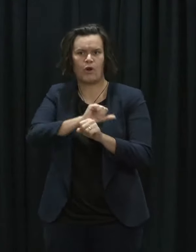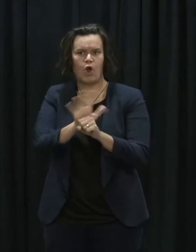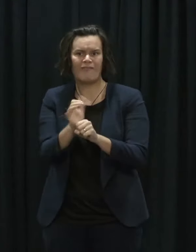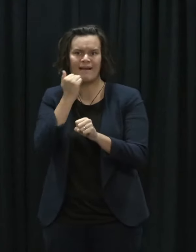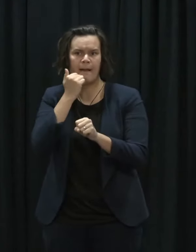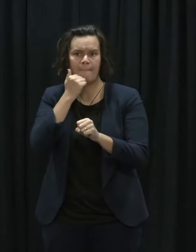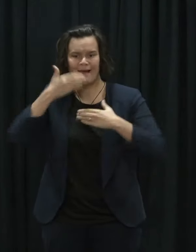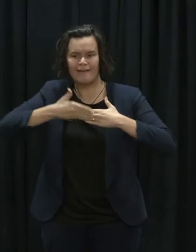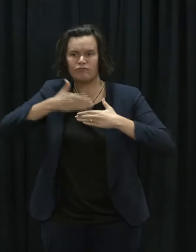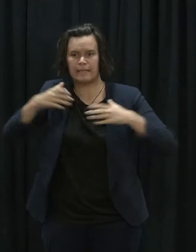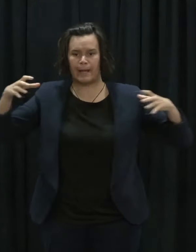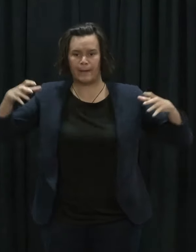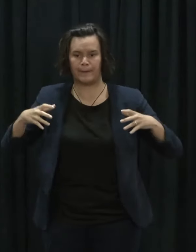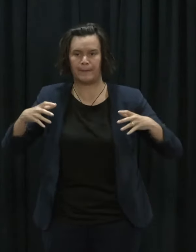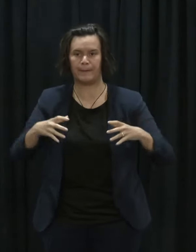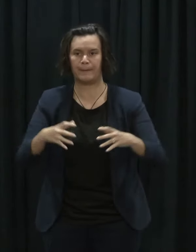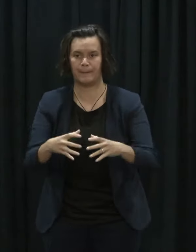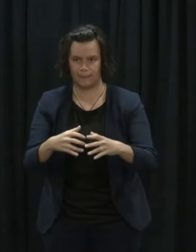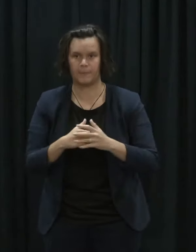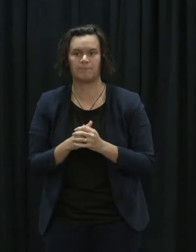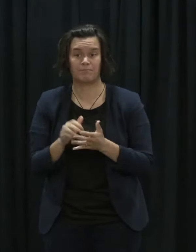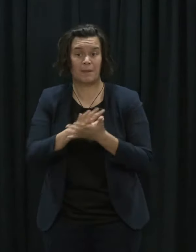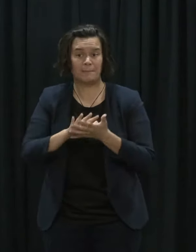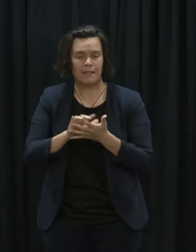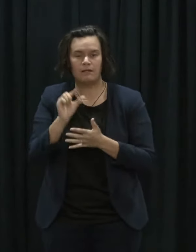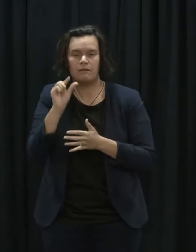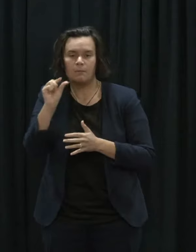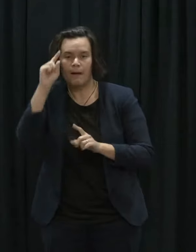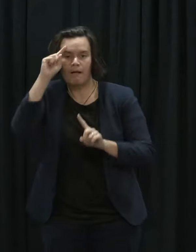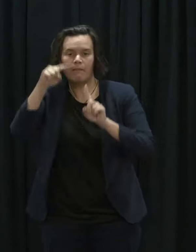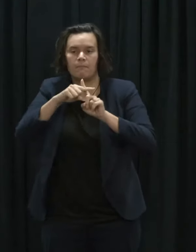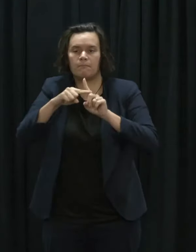continued to decline since the new framework came into effect,